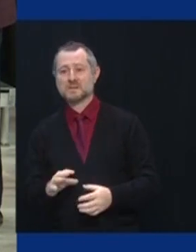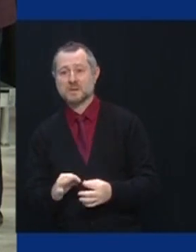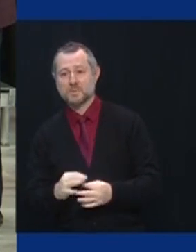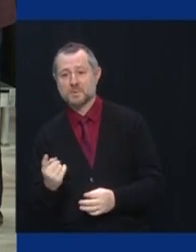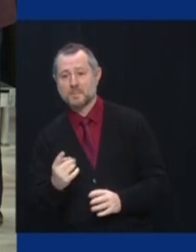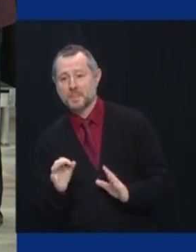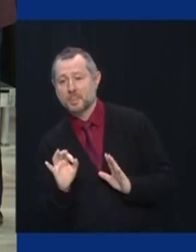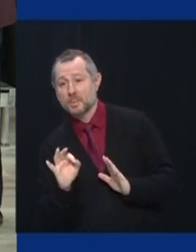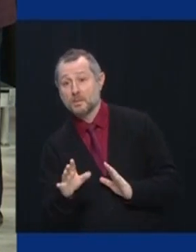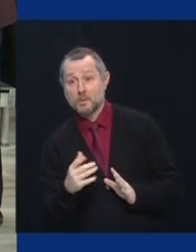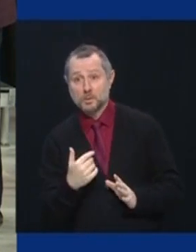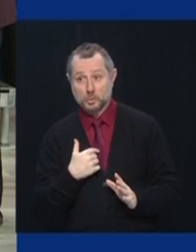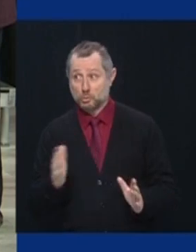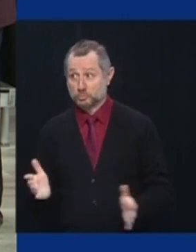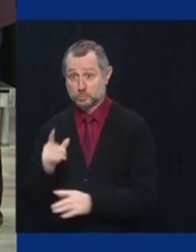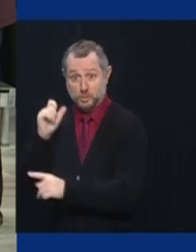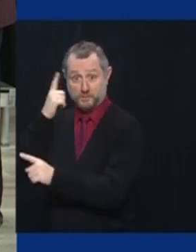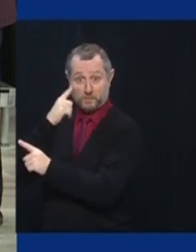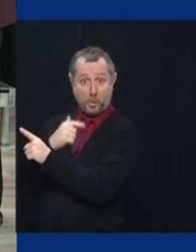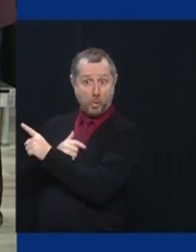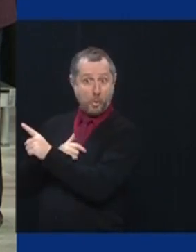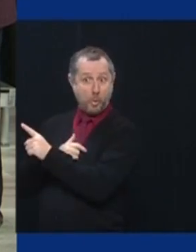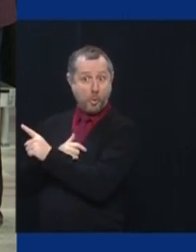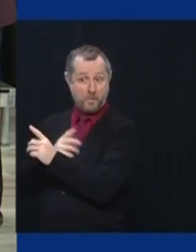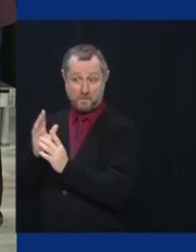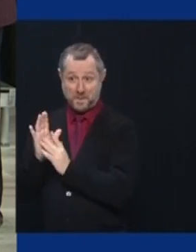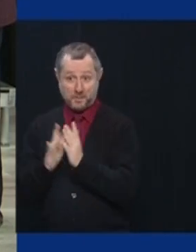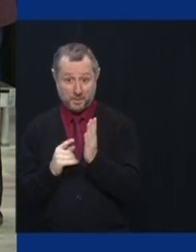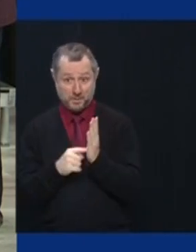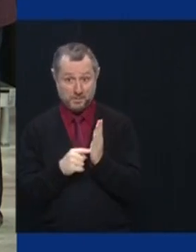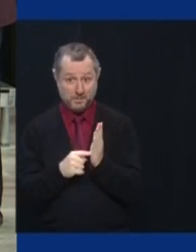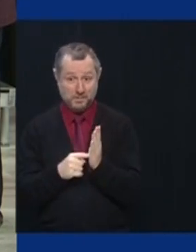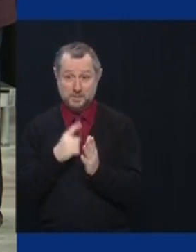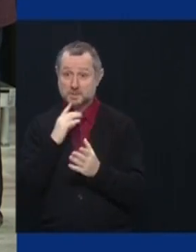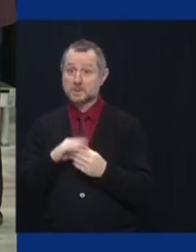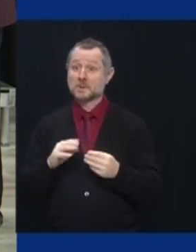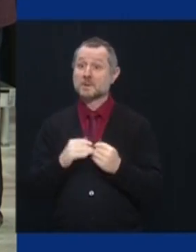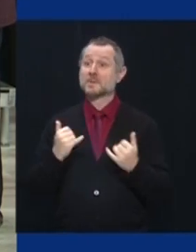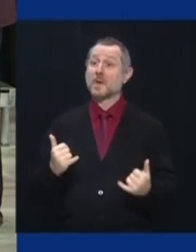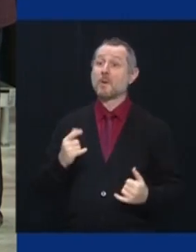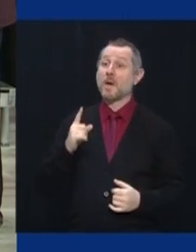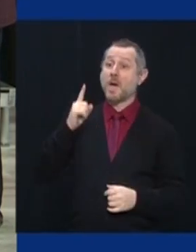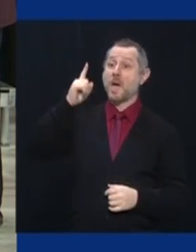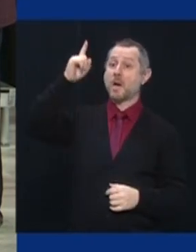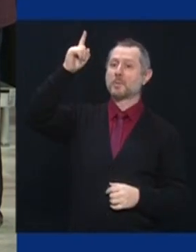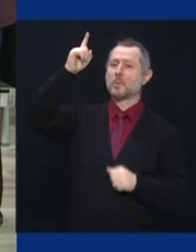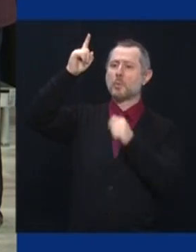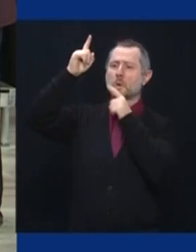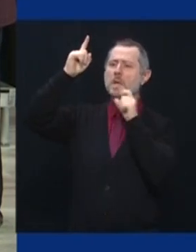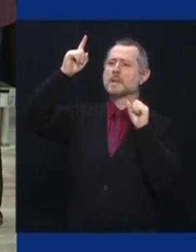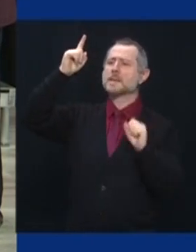I WOULDN'T BE A PREACHER UNLESS I LEFT HERE WITH SOMETHING, AND I WANT YOU TO BE ENCOURAGED BY